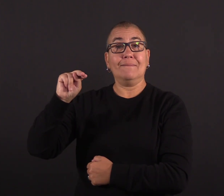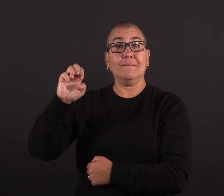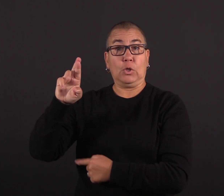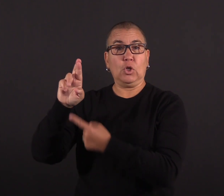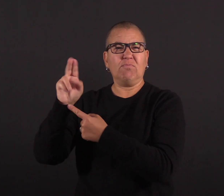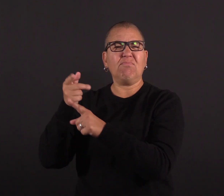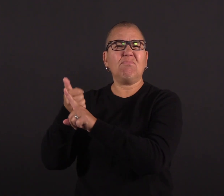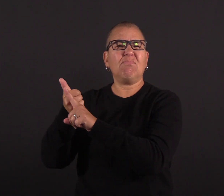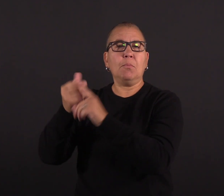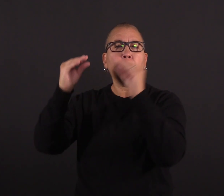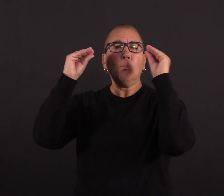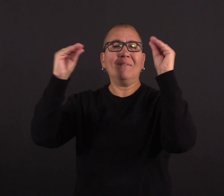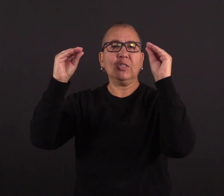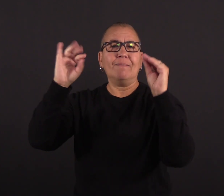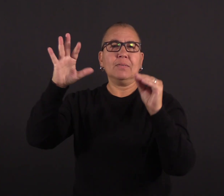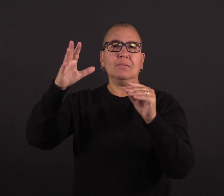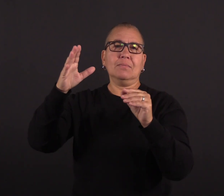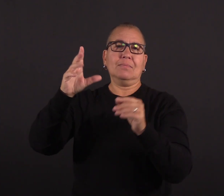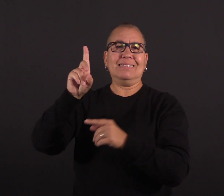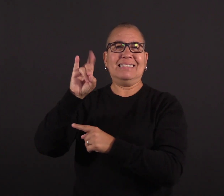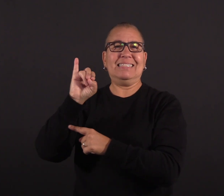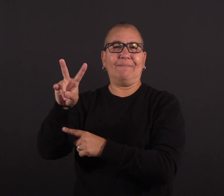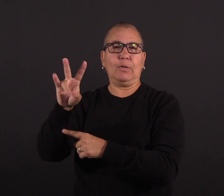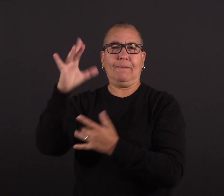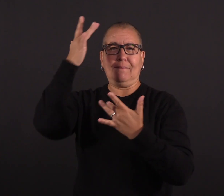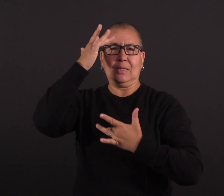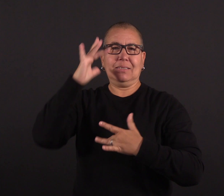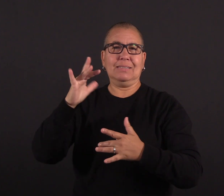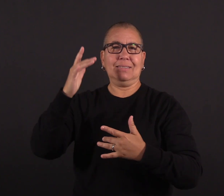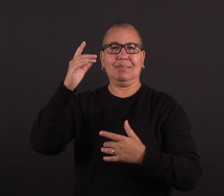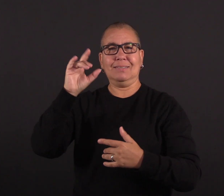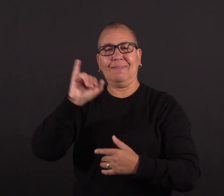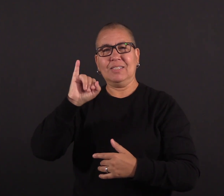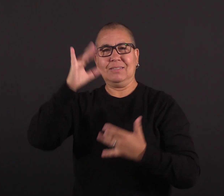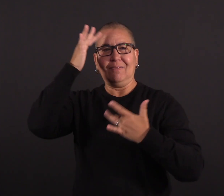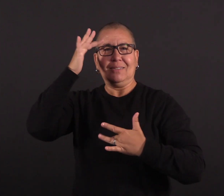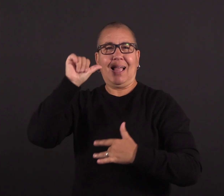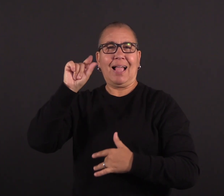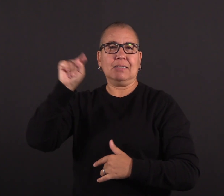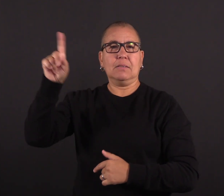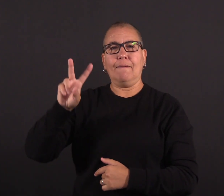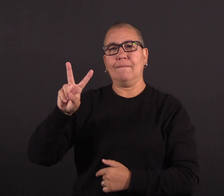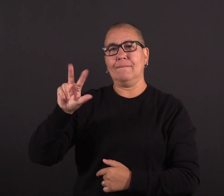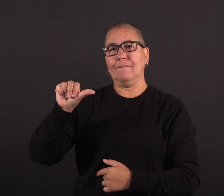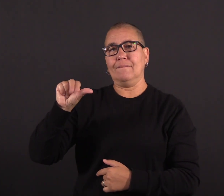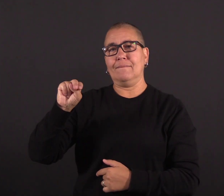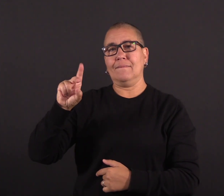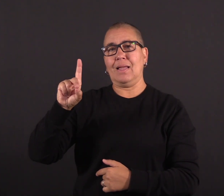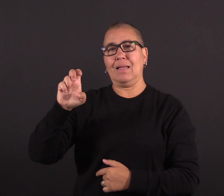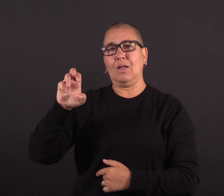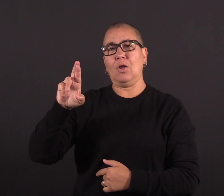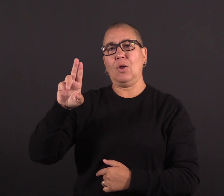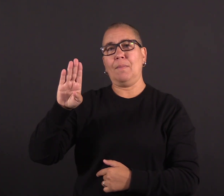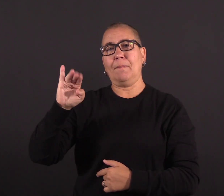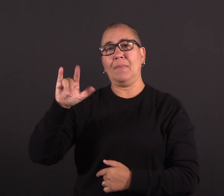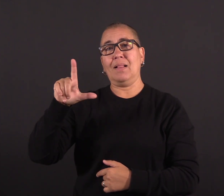the nonprofit National Foundation for Infectious Diseases. Schaffner was not involved in the study.